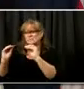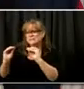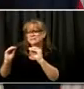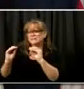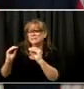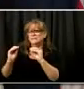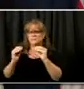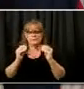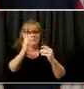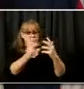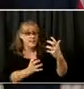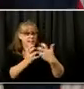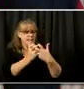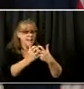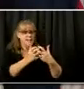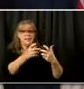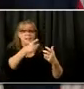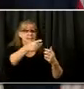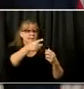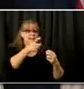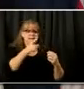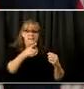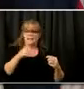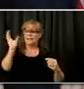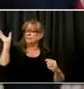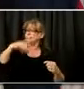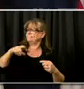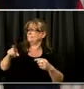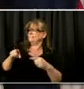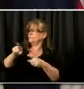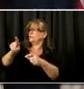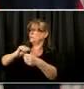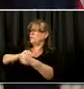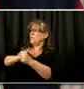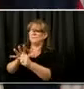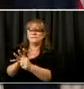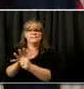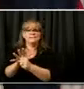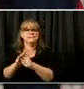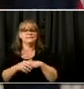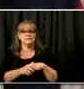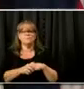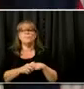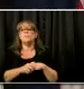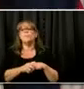strange times our teachers have not only worked on how to engage students in a remote environment